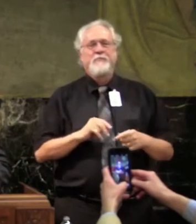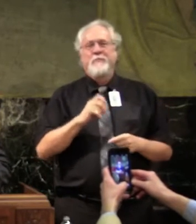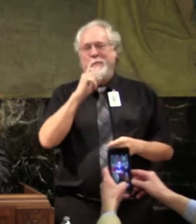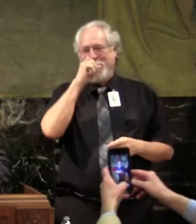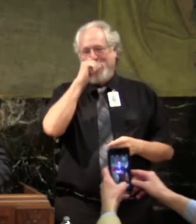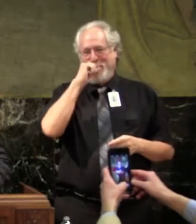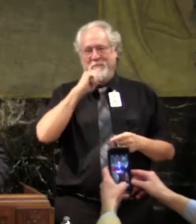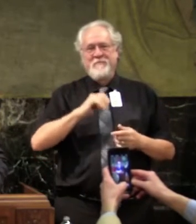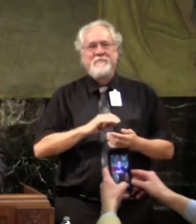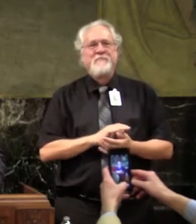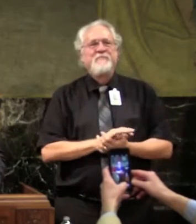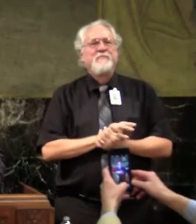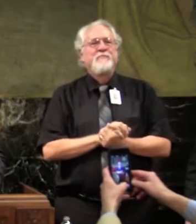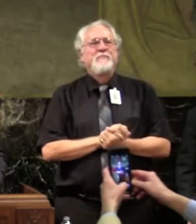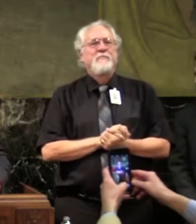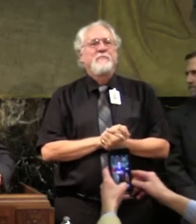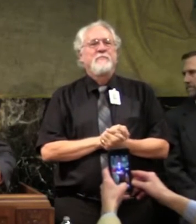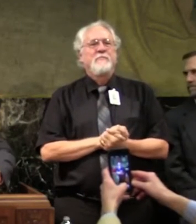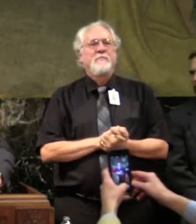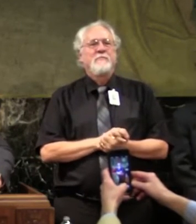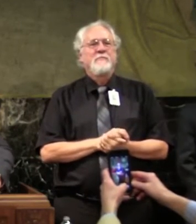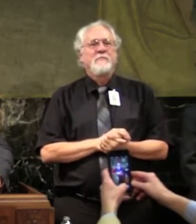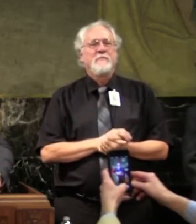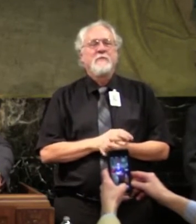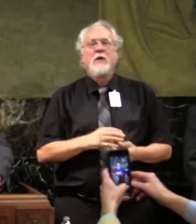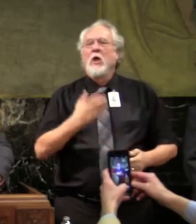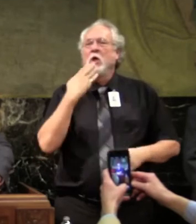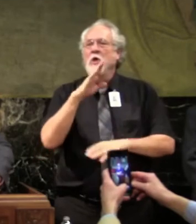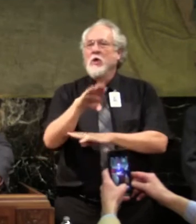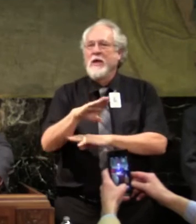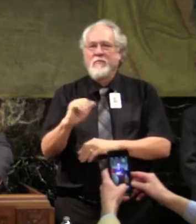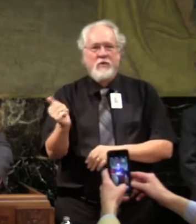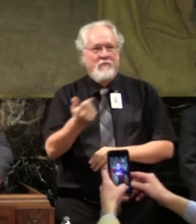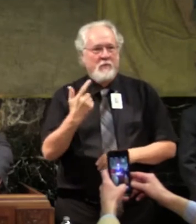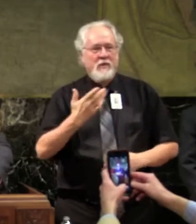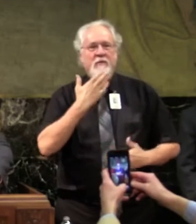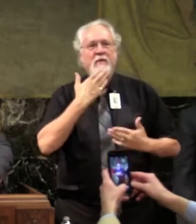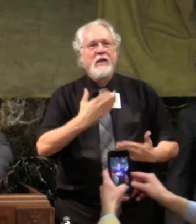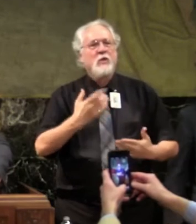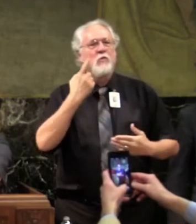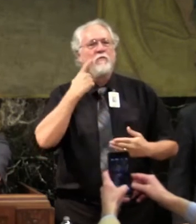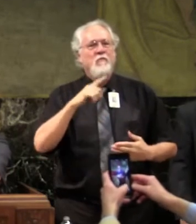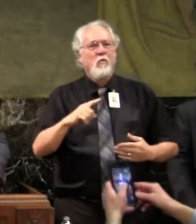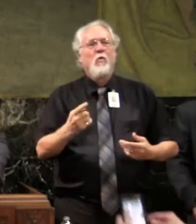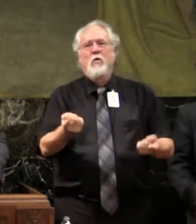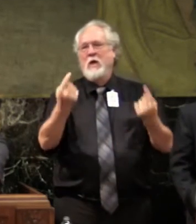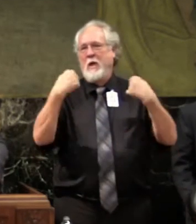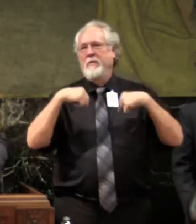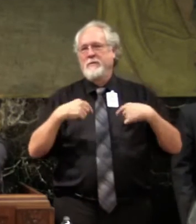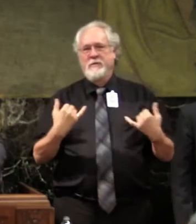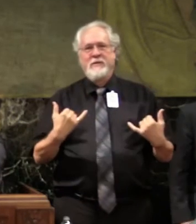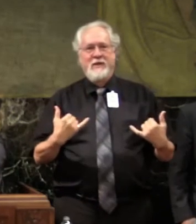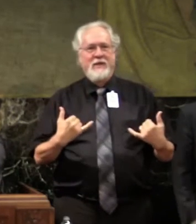Good afternoon everybody and thank you for coming out today as you know we